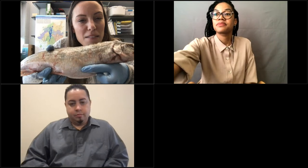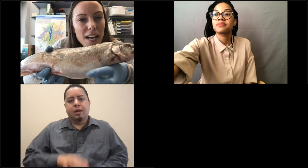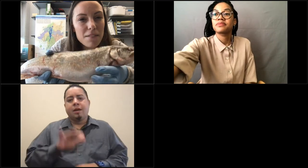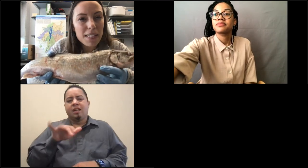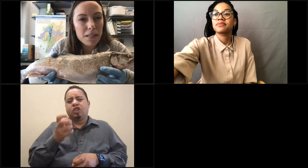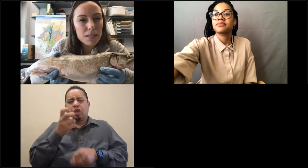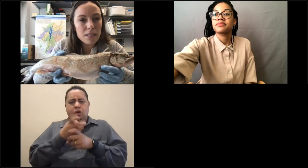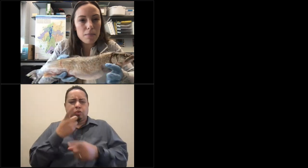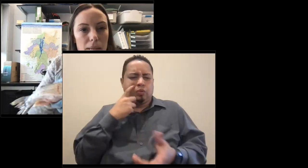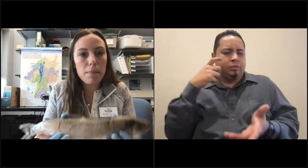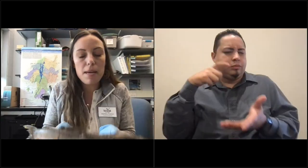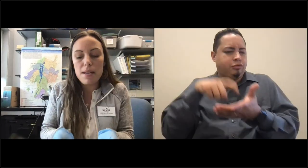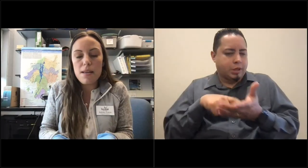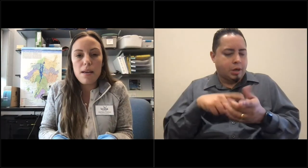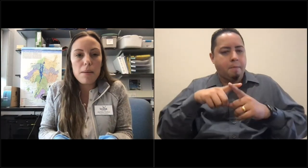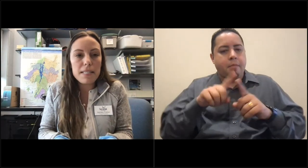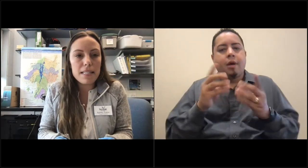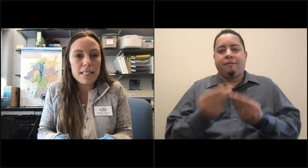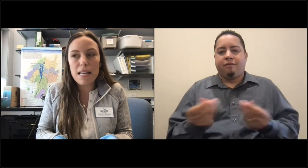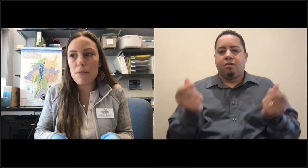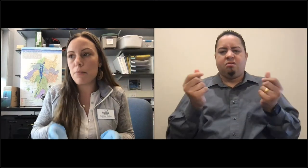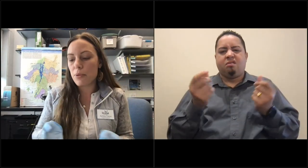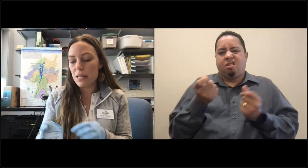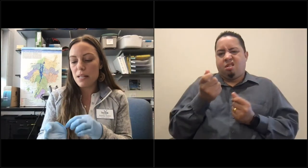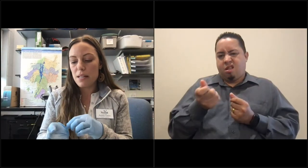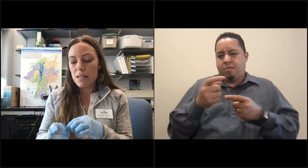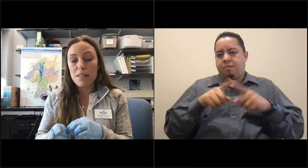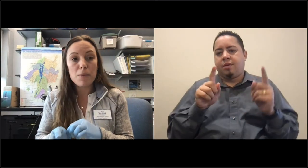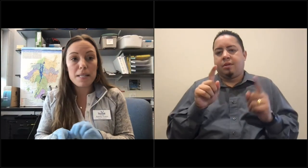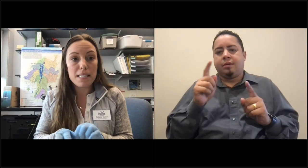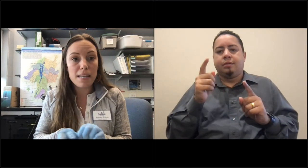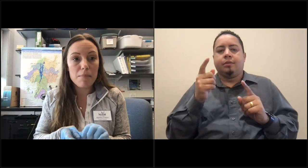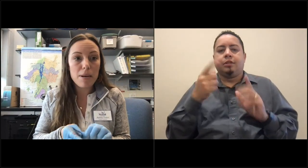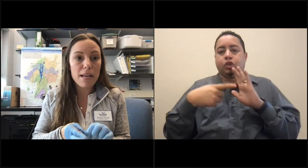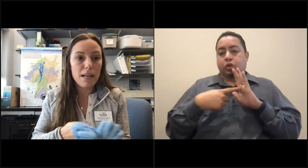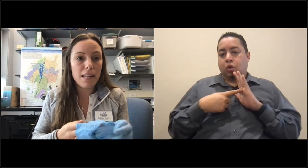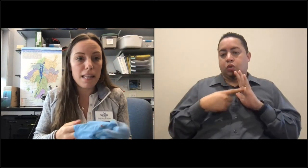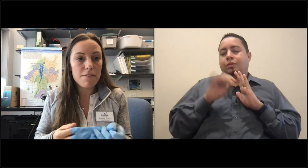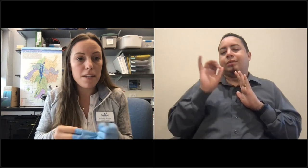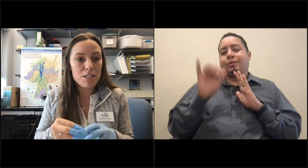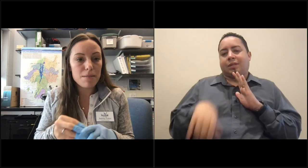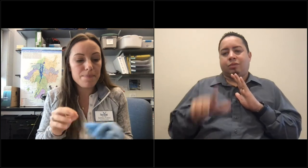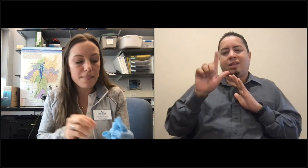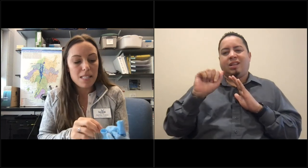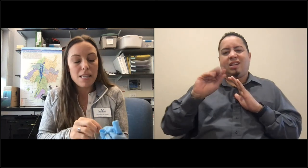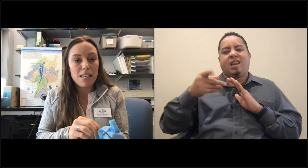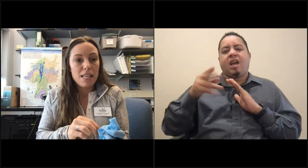So they've kind of healed a little bit, but it tells us that at one point there was a lamprey on that fish.